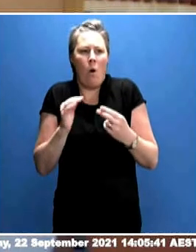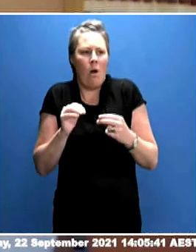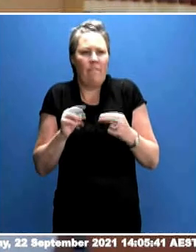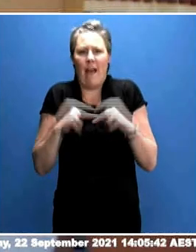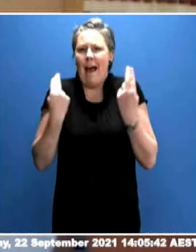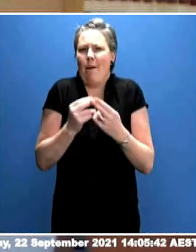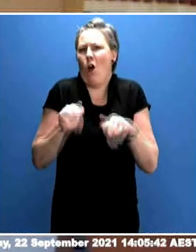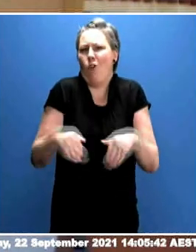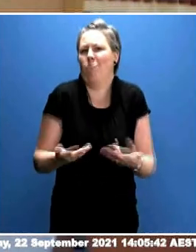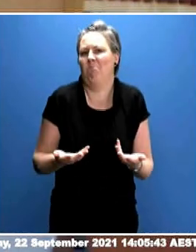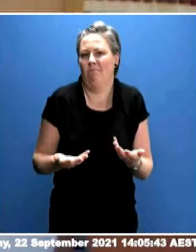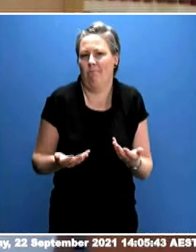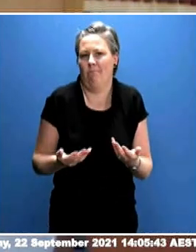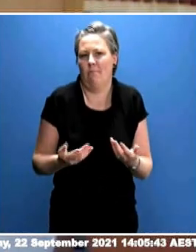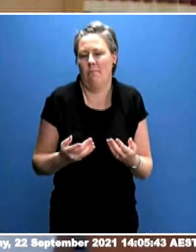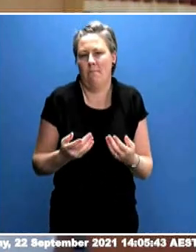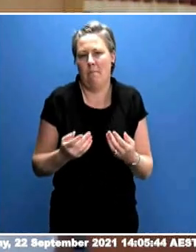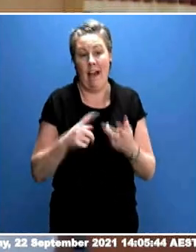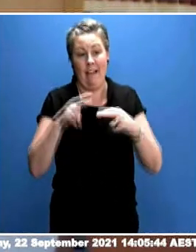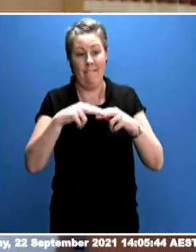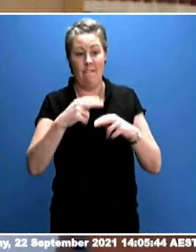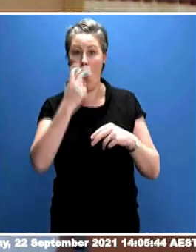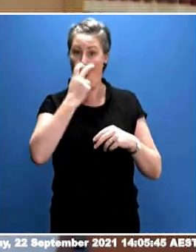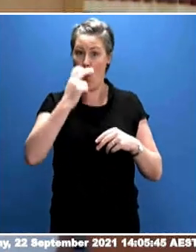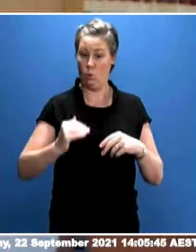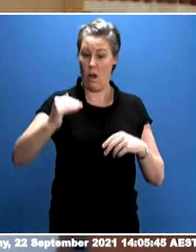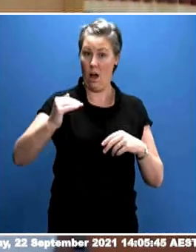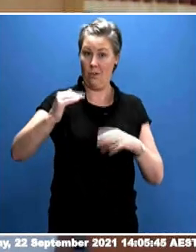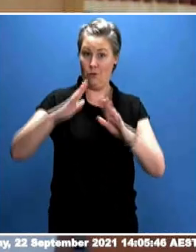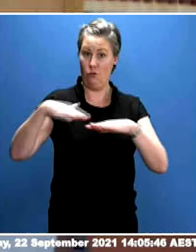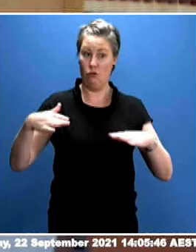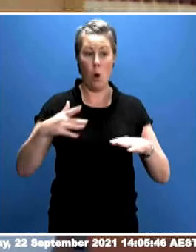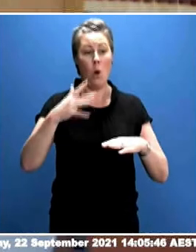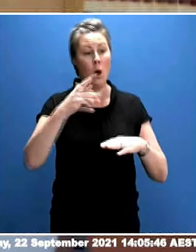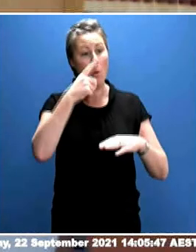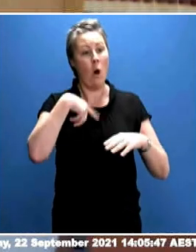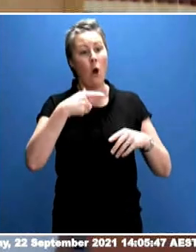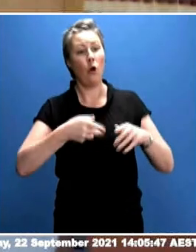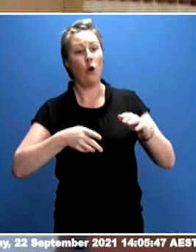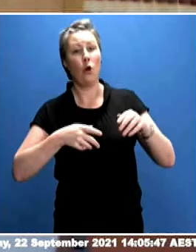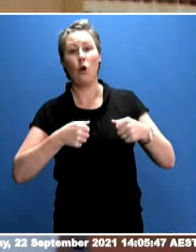Particularly older children if they choose to, they can leave, if they wish